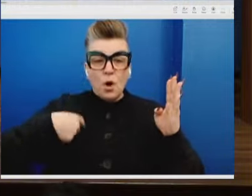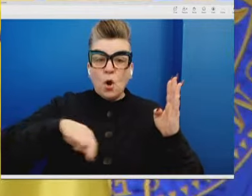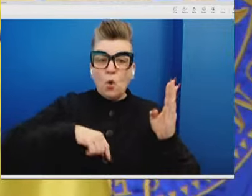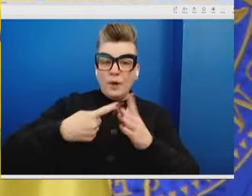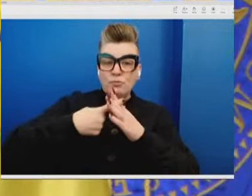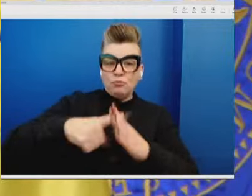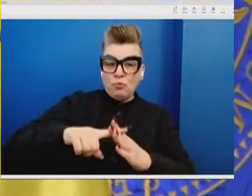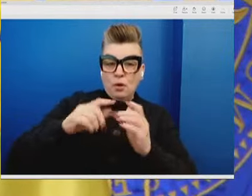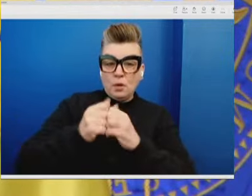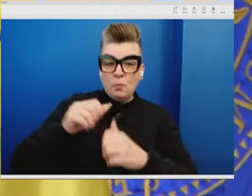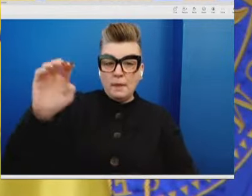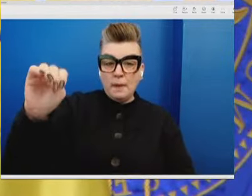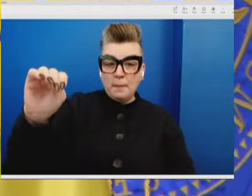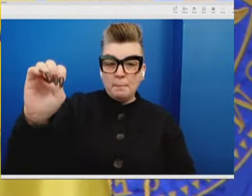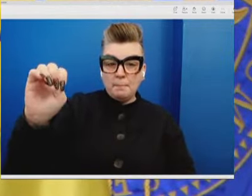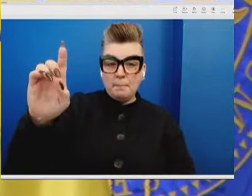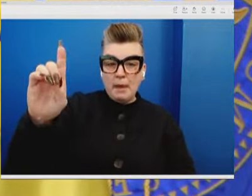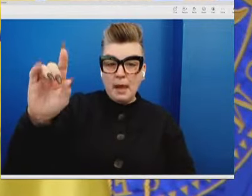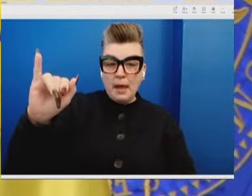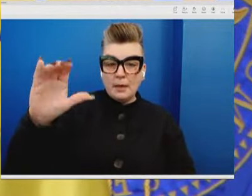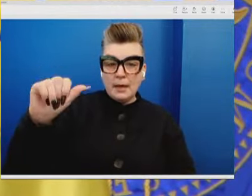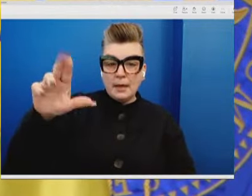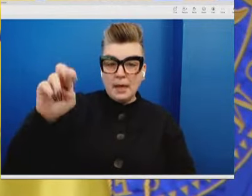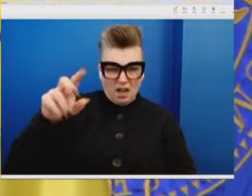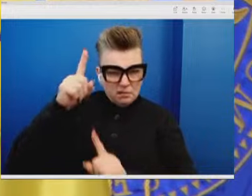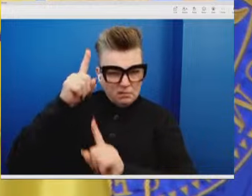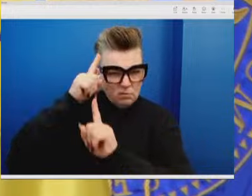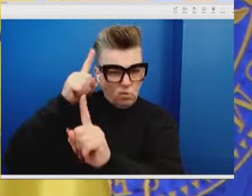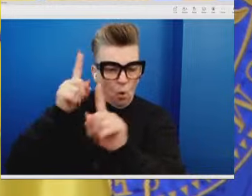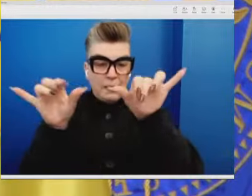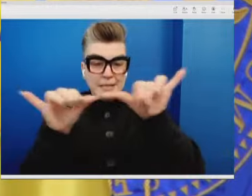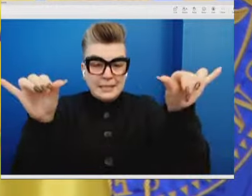we're working on interoperability to bring data out to providers and patients where they